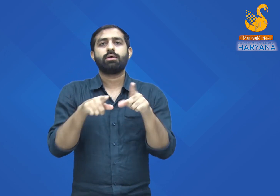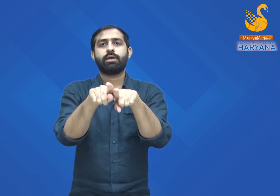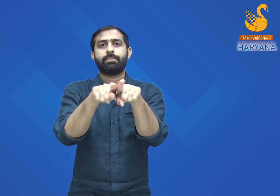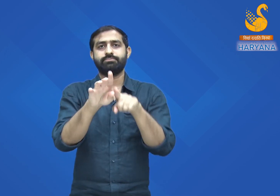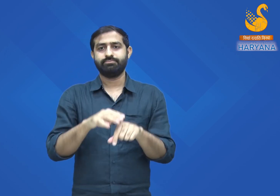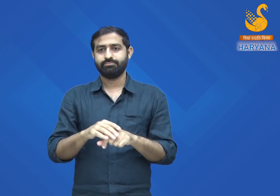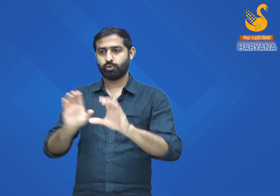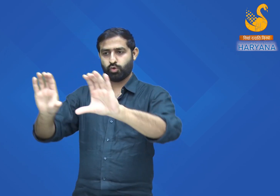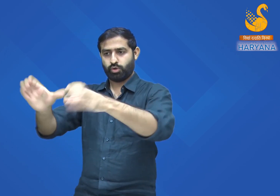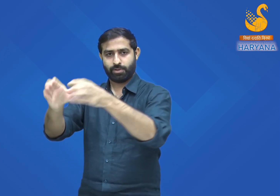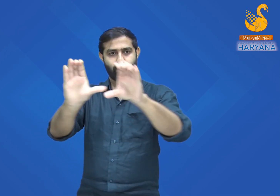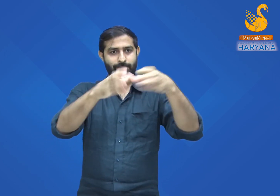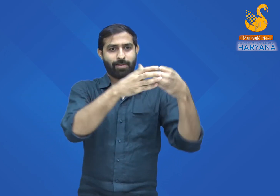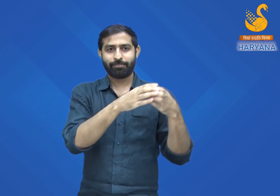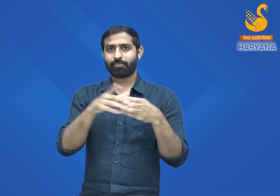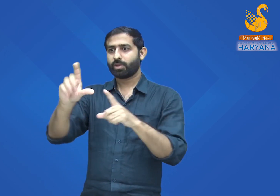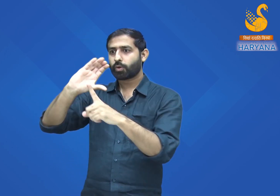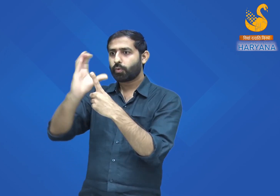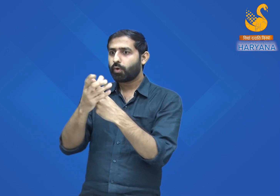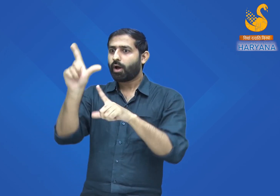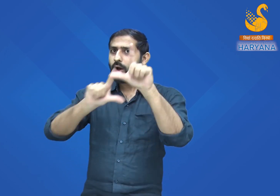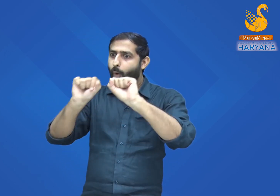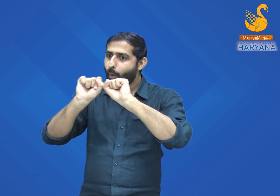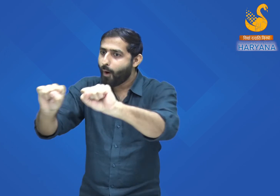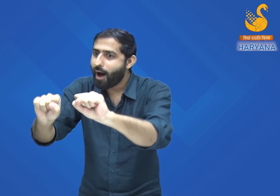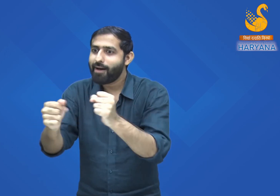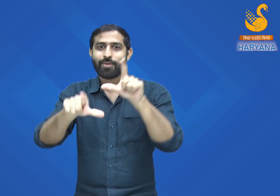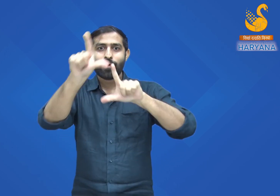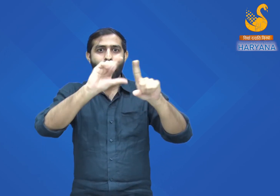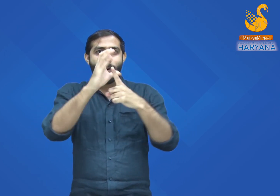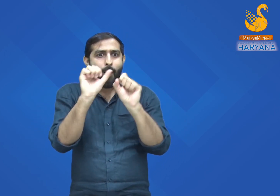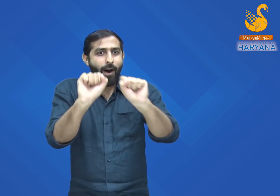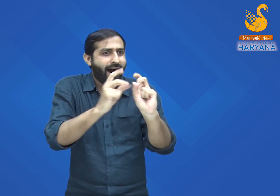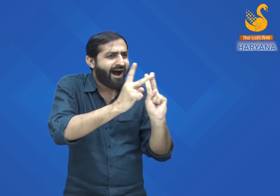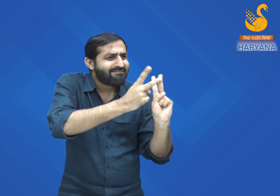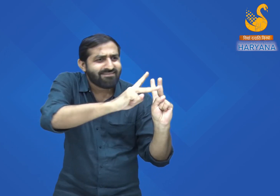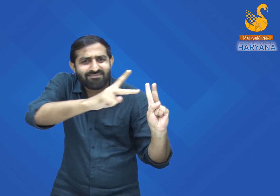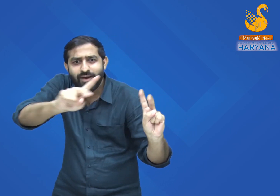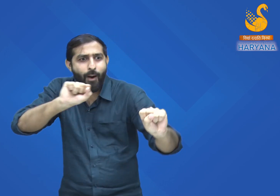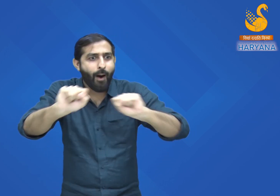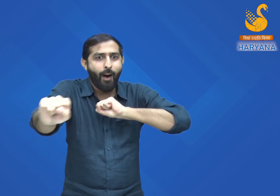therefore meanings and significance vary from one language to another.